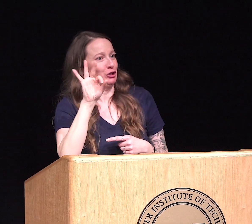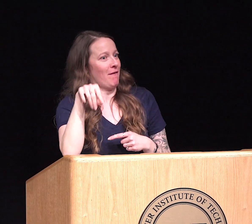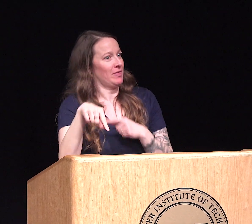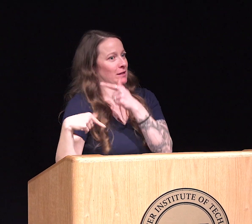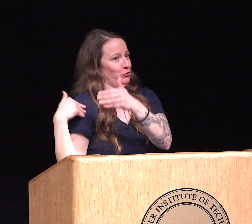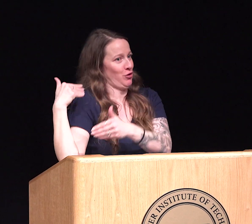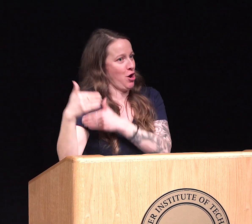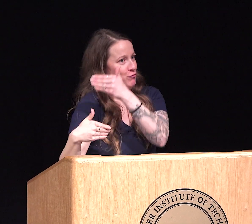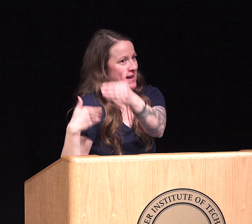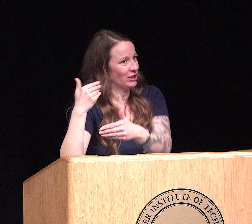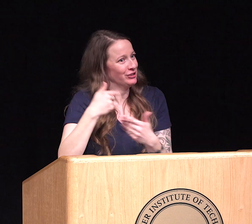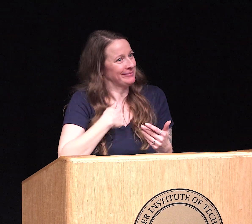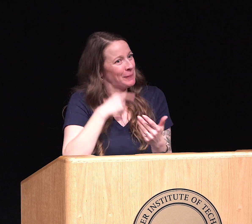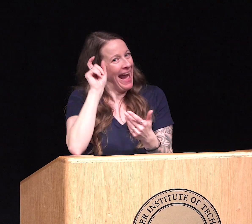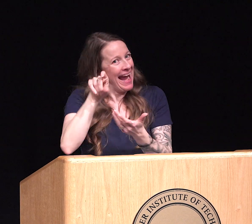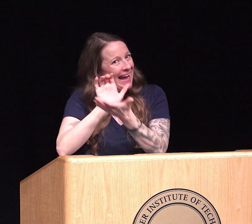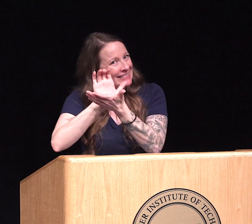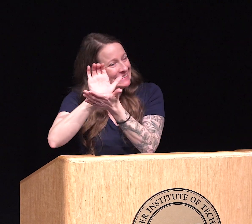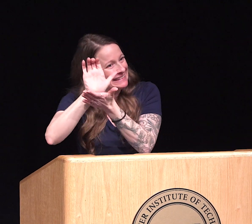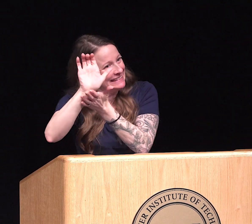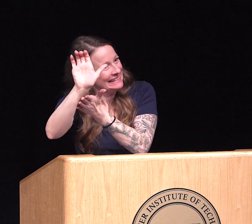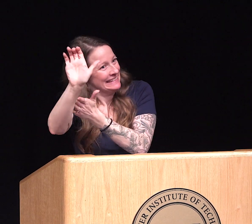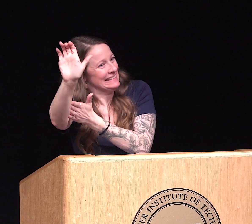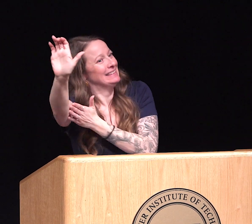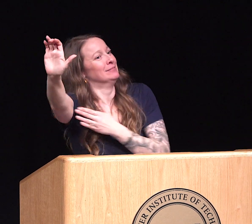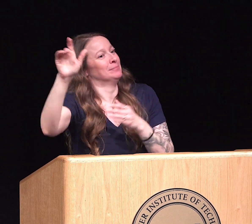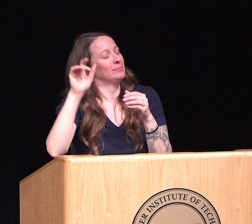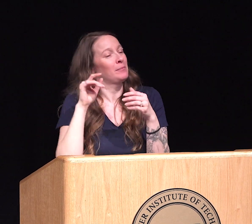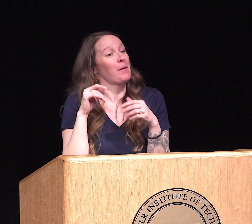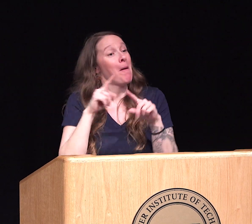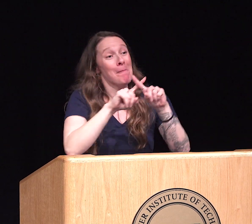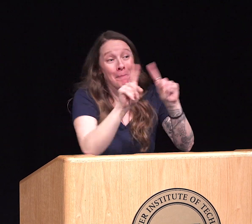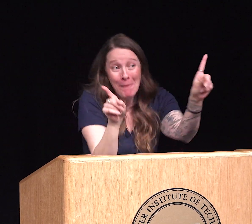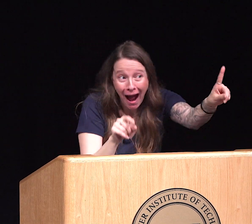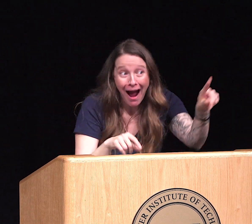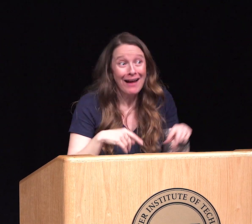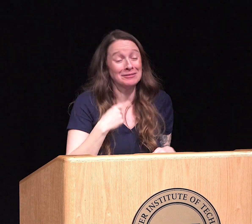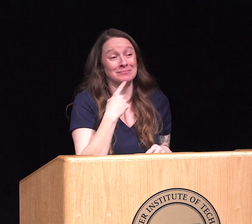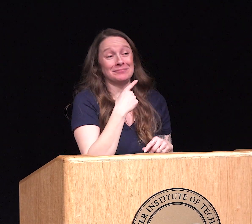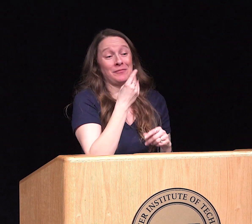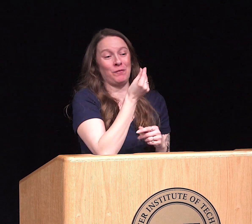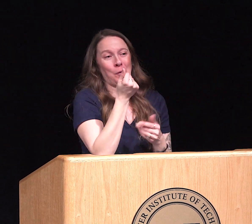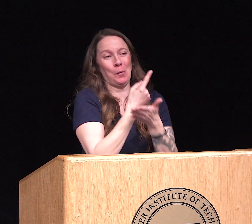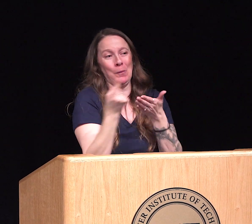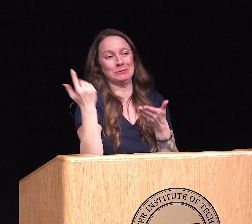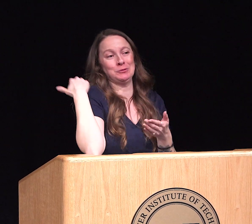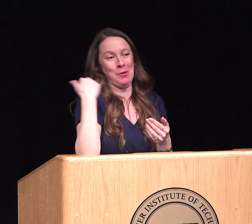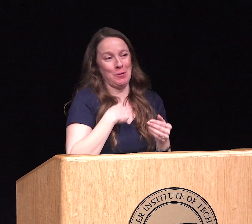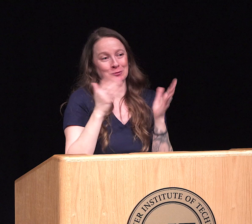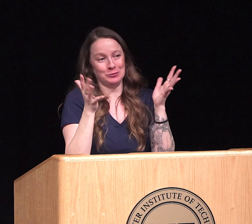that I was a trailblazer for progress. You know, you have to work hard to plow through the obstacles.